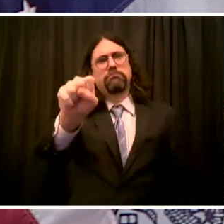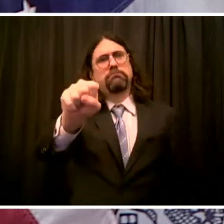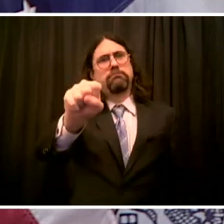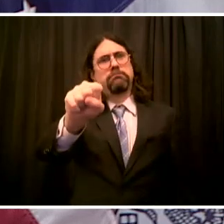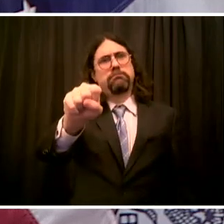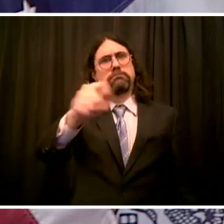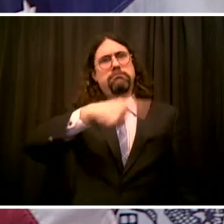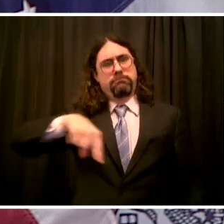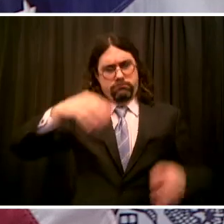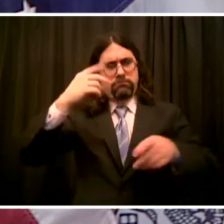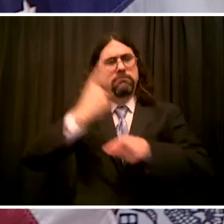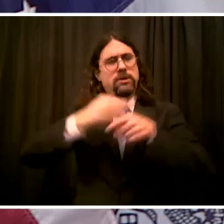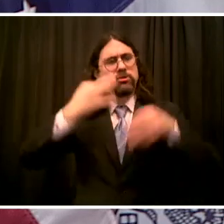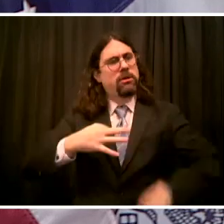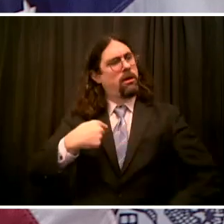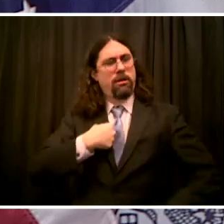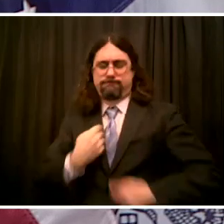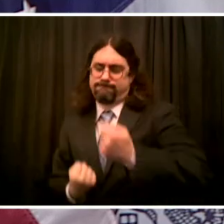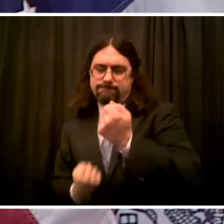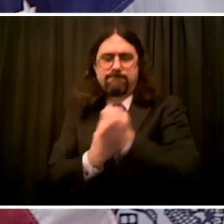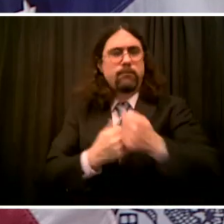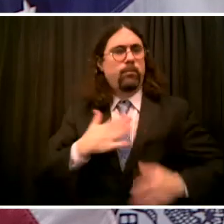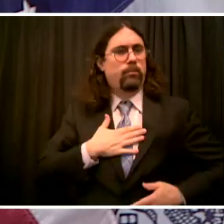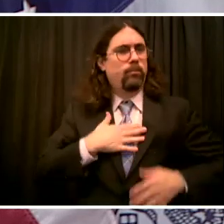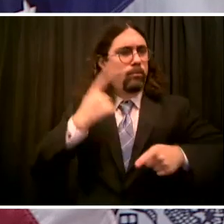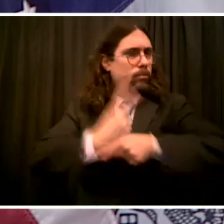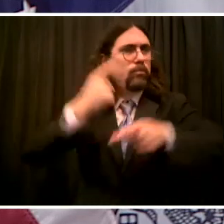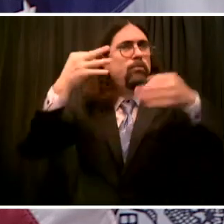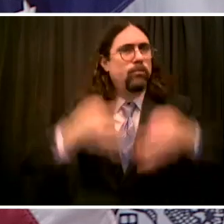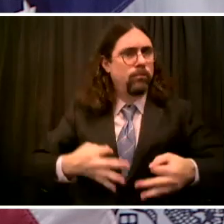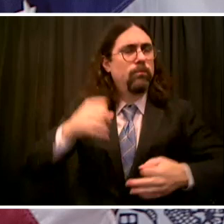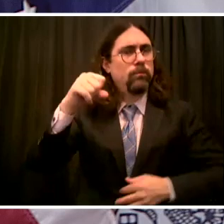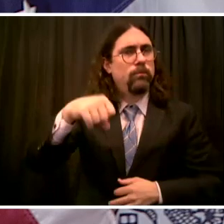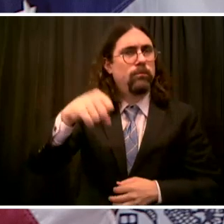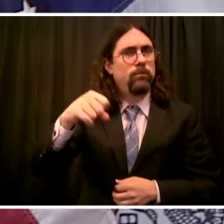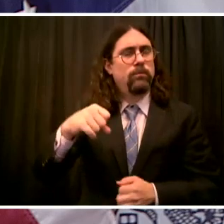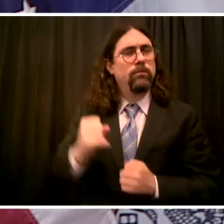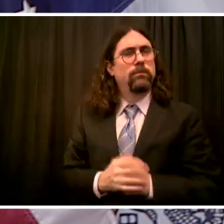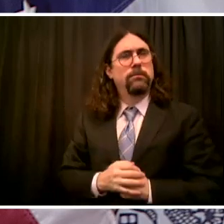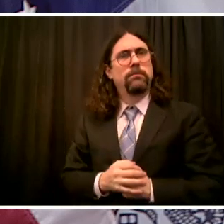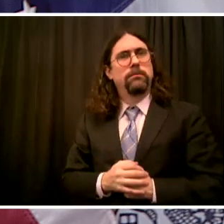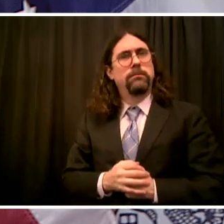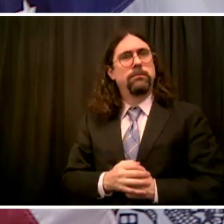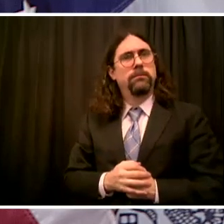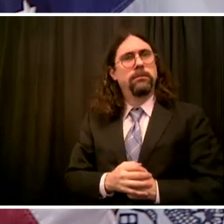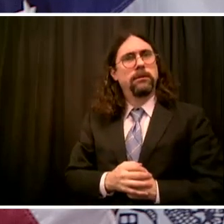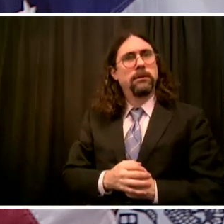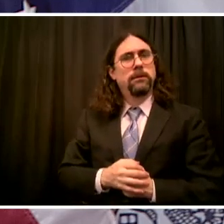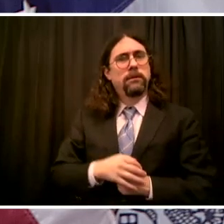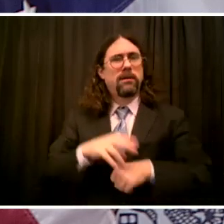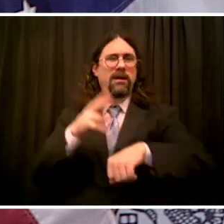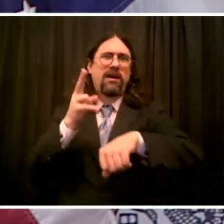THE HEALTH AND SAFETY O F EVERYONE INVOLVED AND LOOKING TO SAVE LIVES.